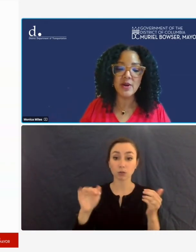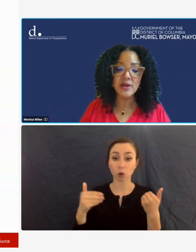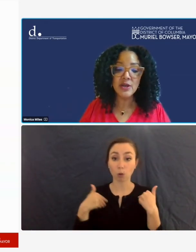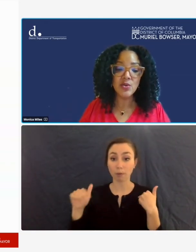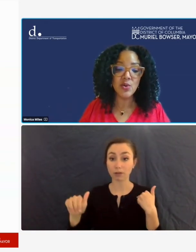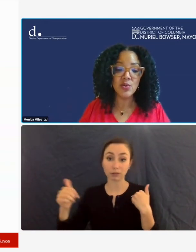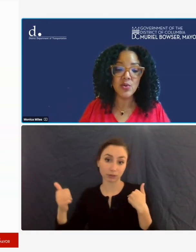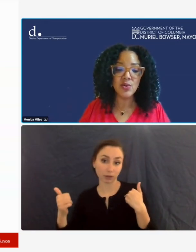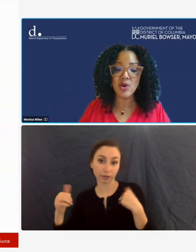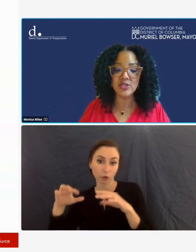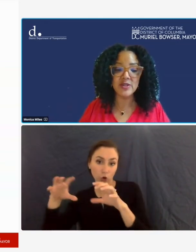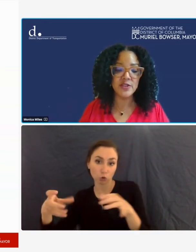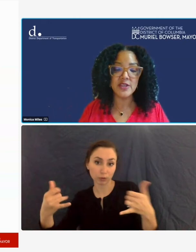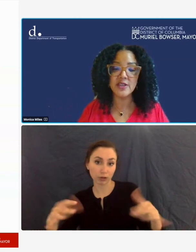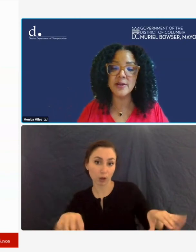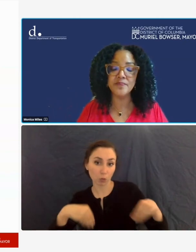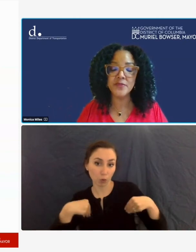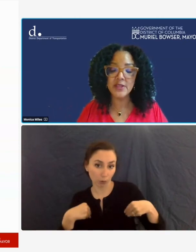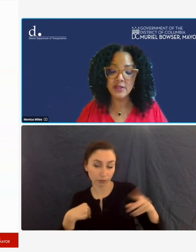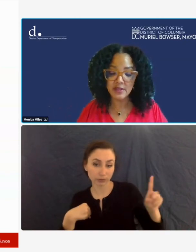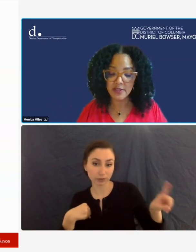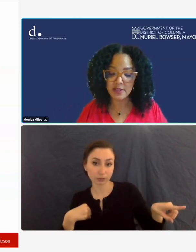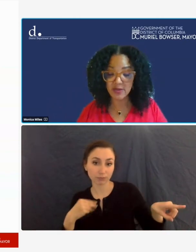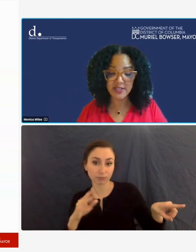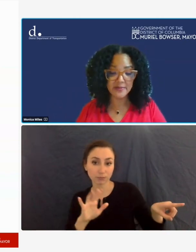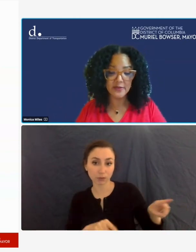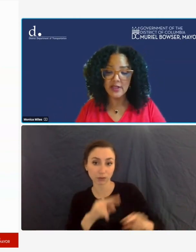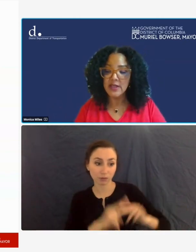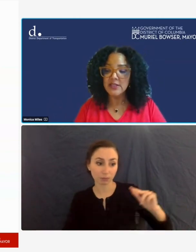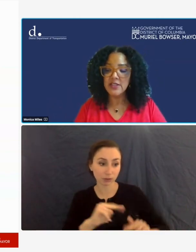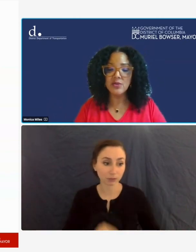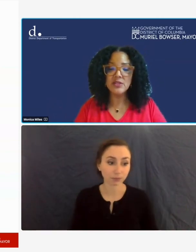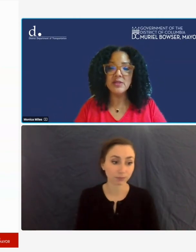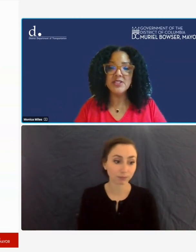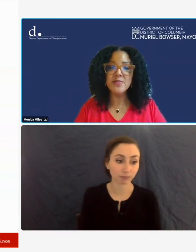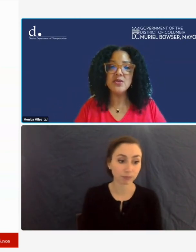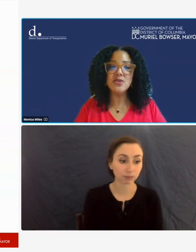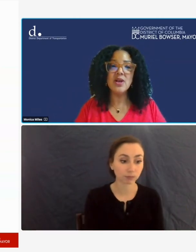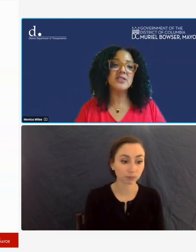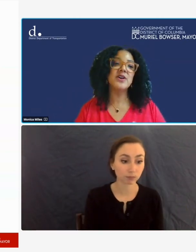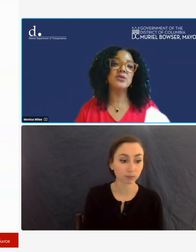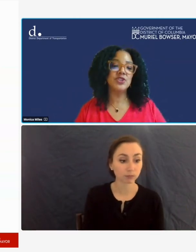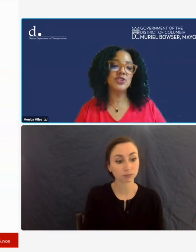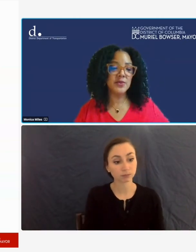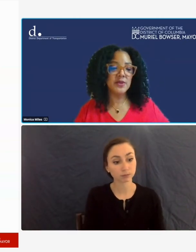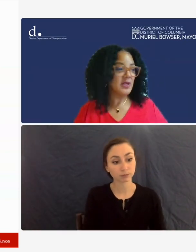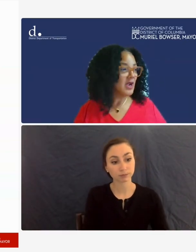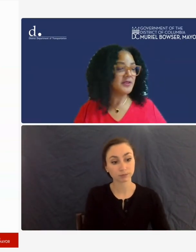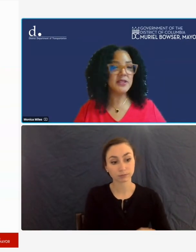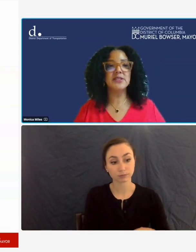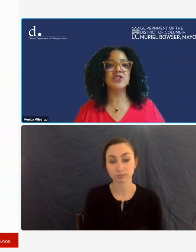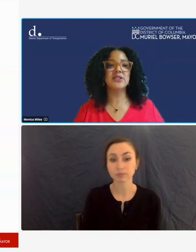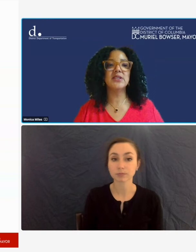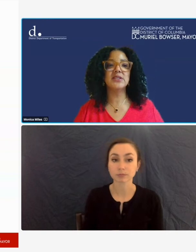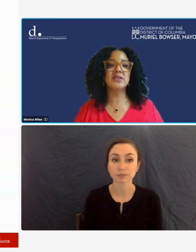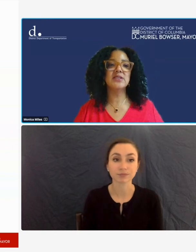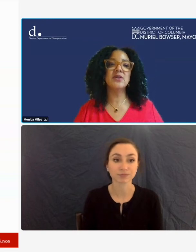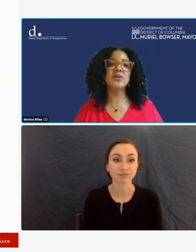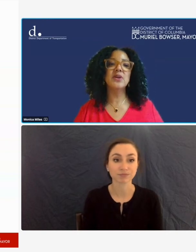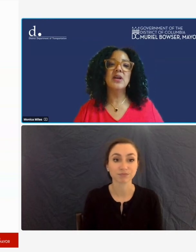who who owns the um the building so some typical costs of ownership are things such as this so um